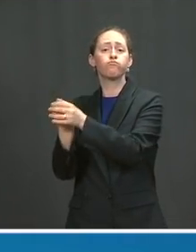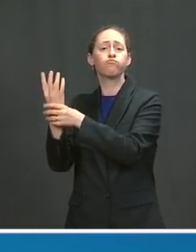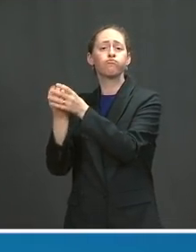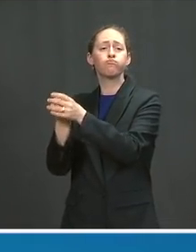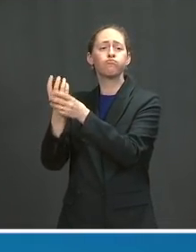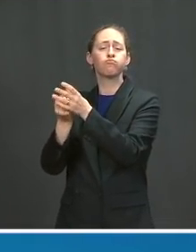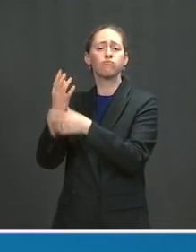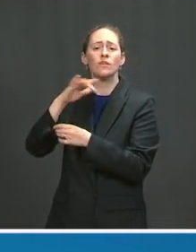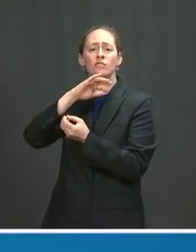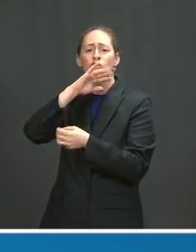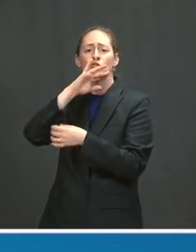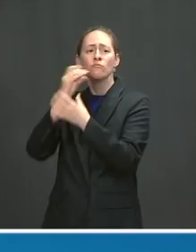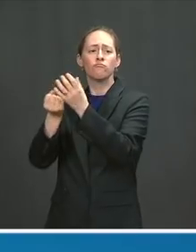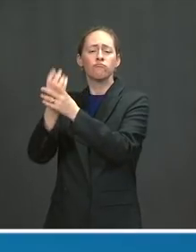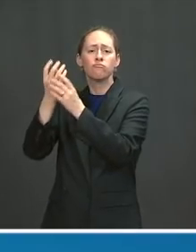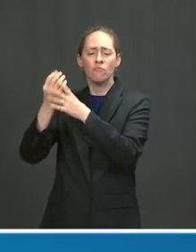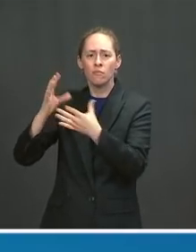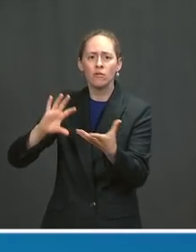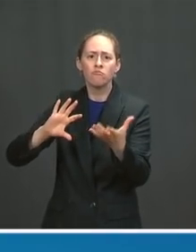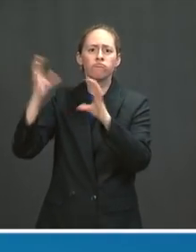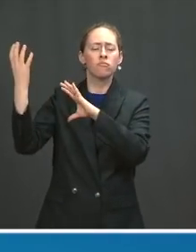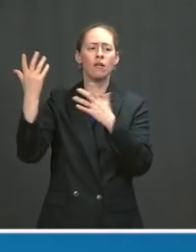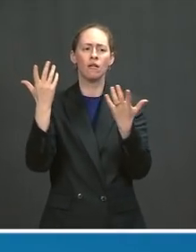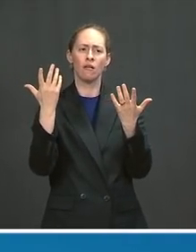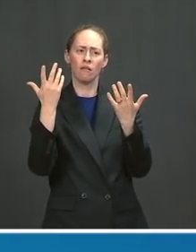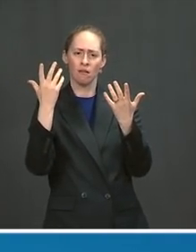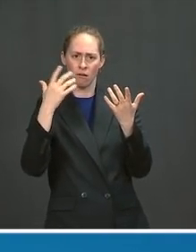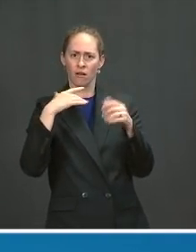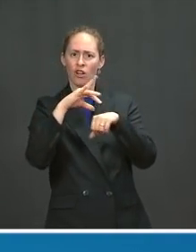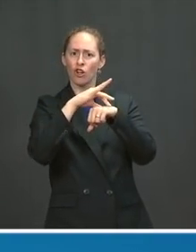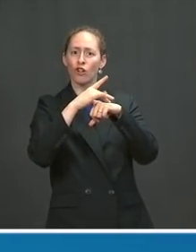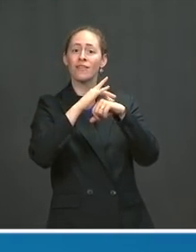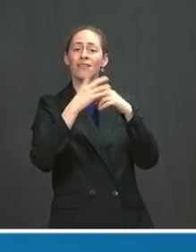This, midshipmen, is the era we are in